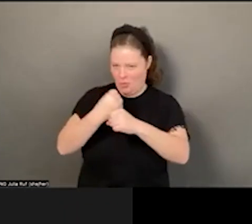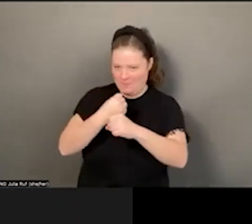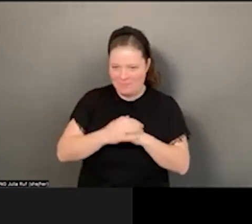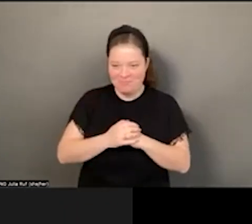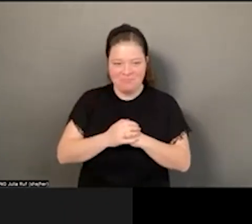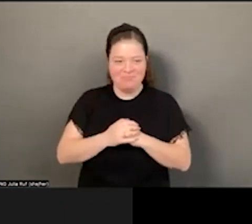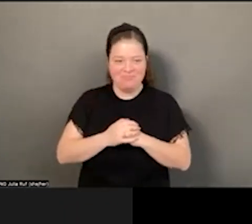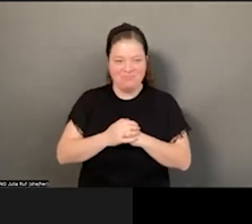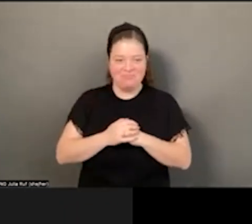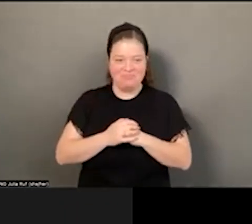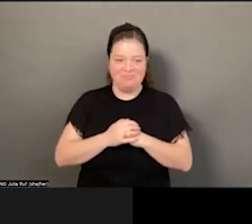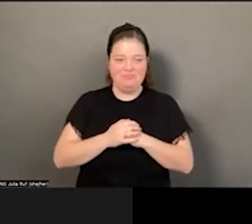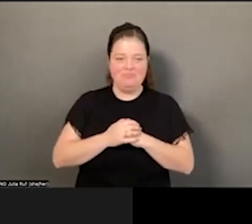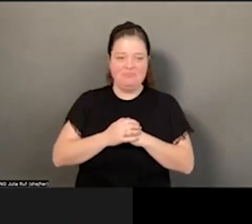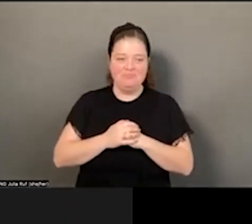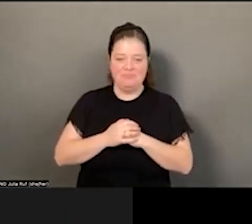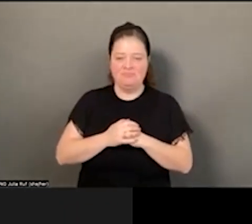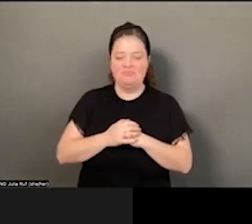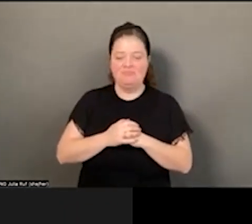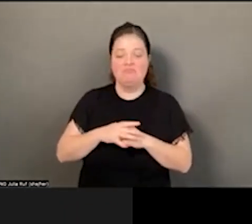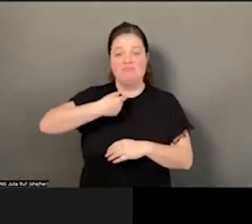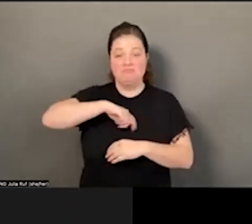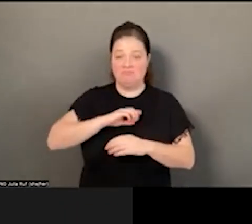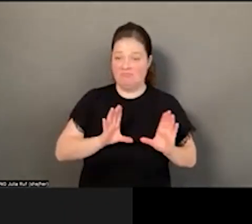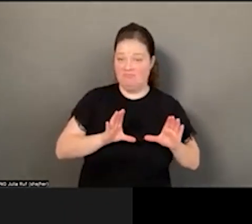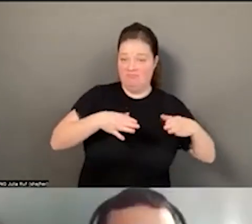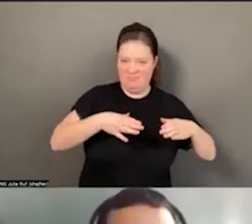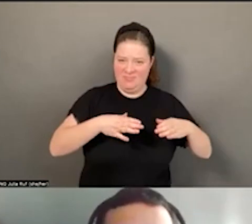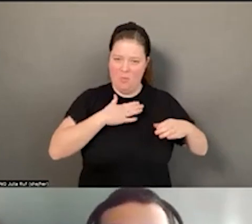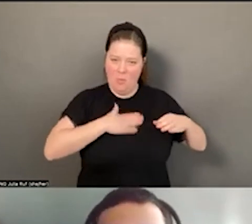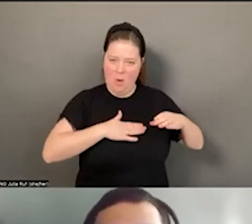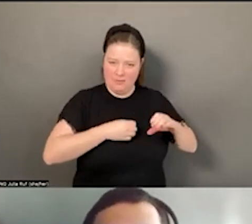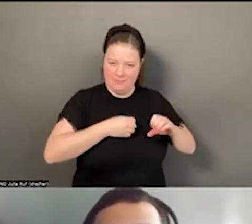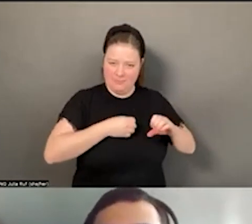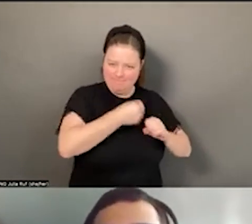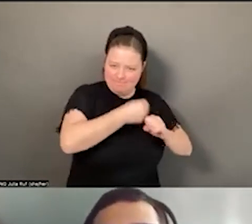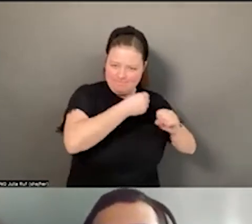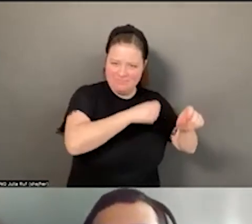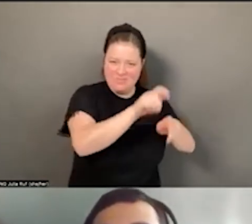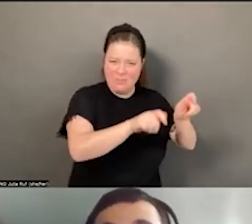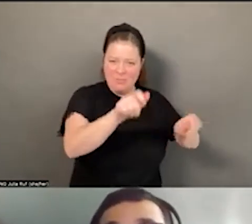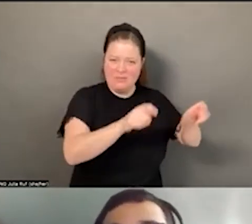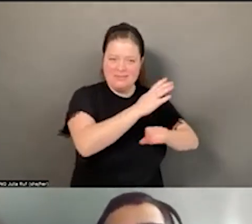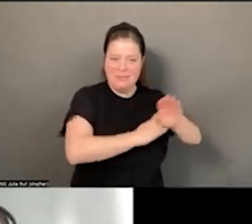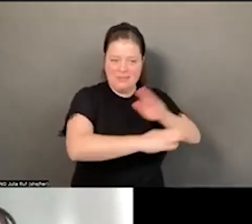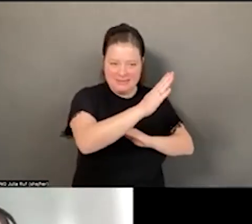the Commission implementation of the CRPD and particularly the implementation